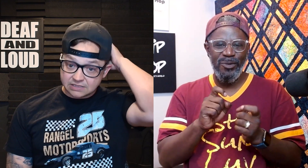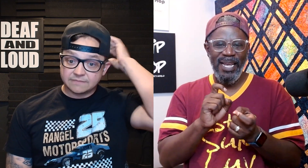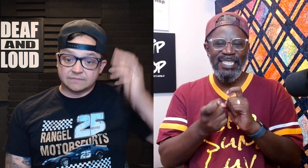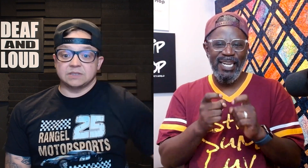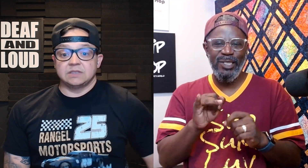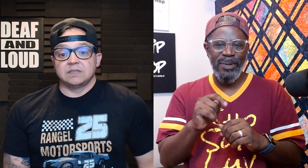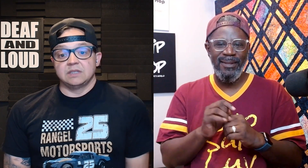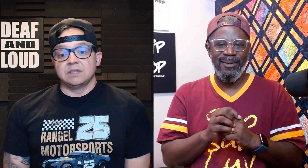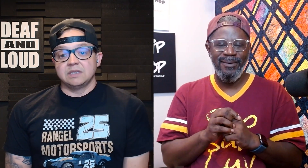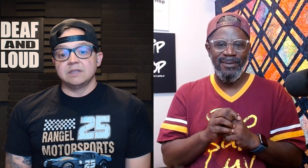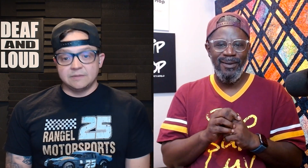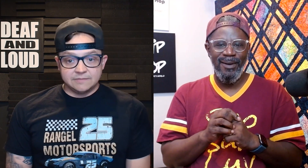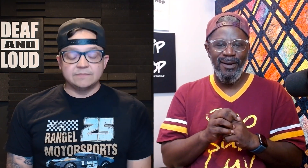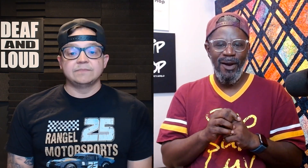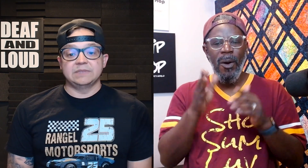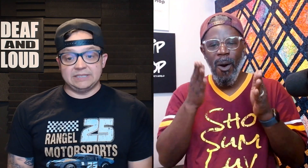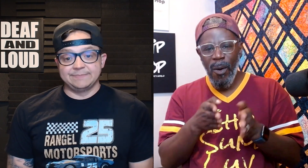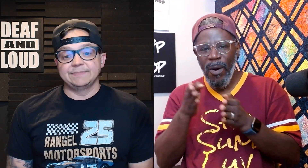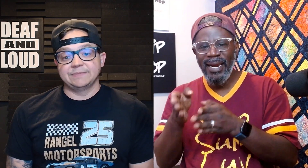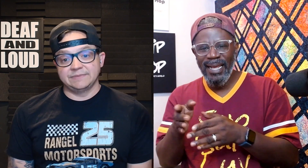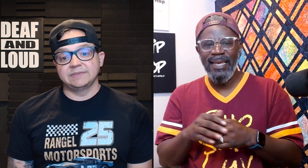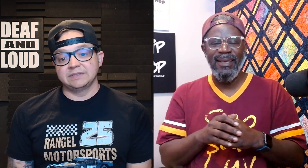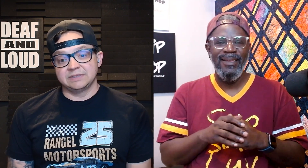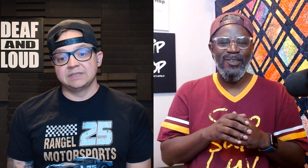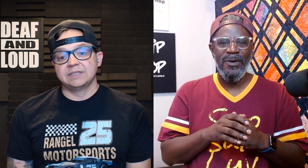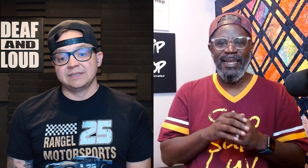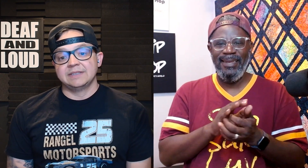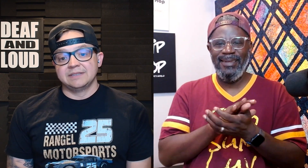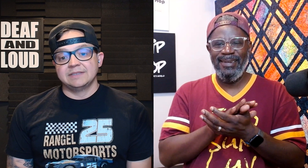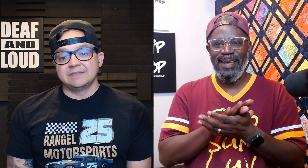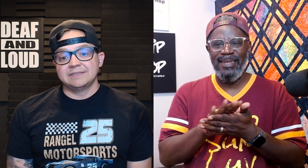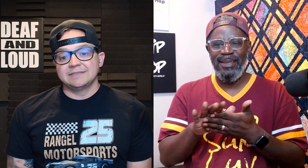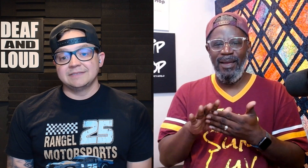to adjust to it accordingly. So it's nice.